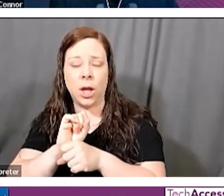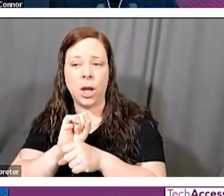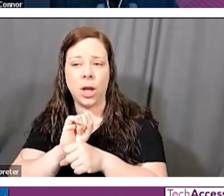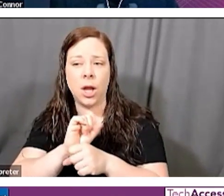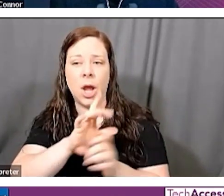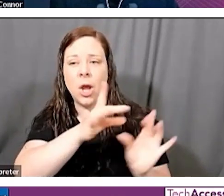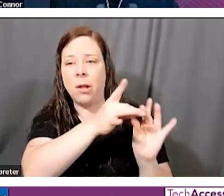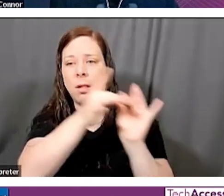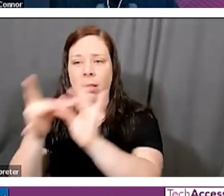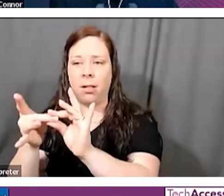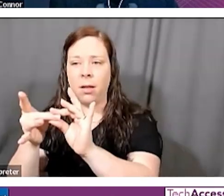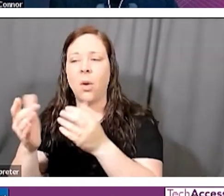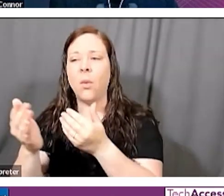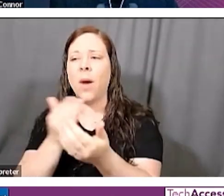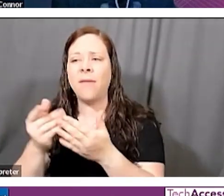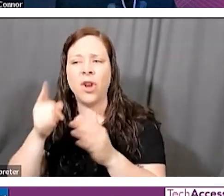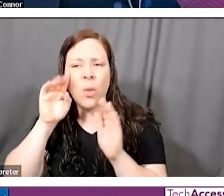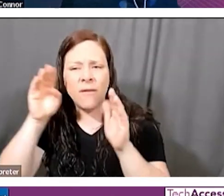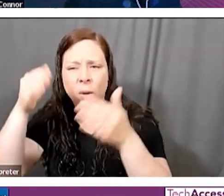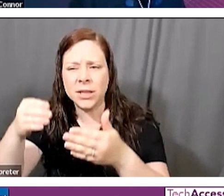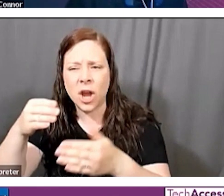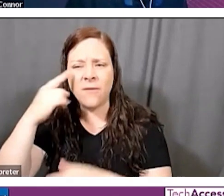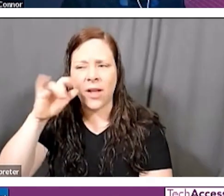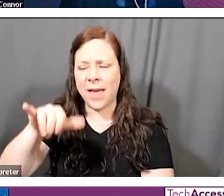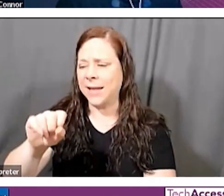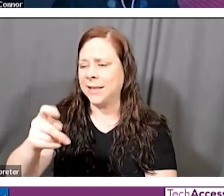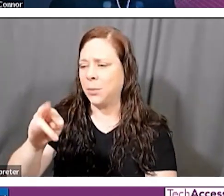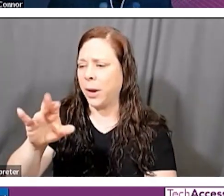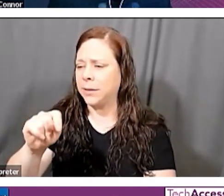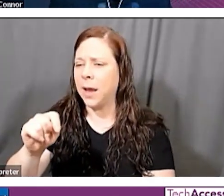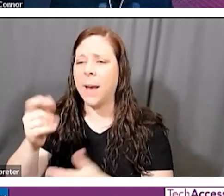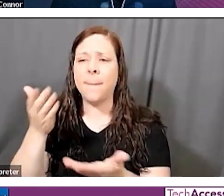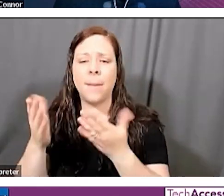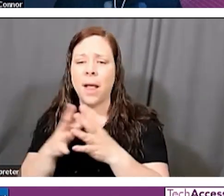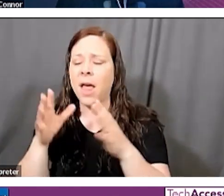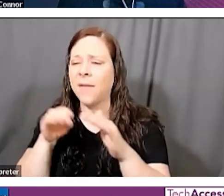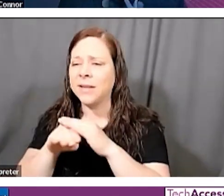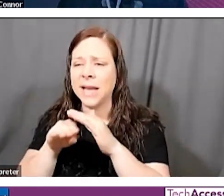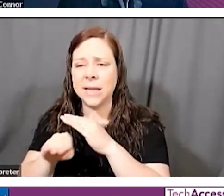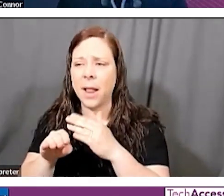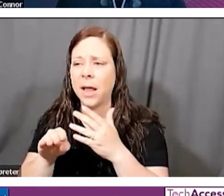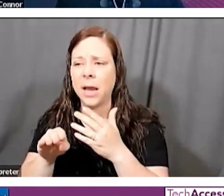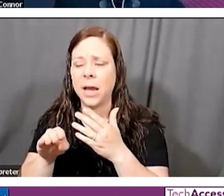that we're focused on in this sprint. So maybe we're doing a lot of accessibility cleanup and we wanna, you know, based on Christina's presentation,